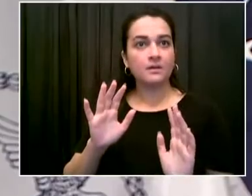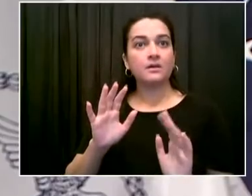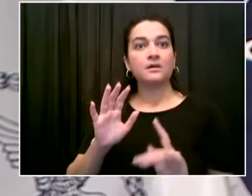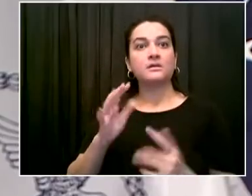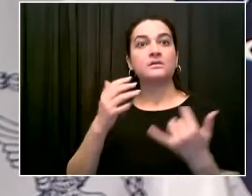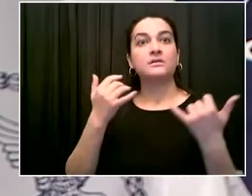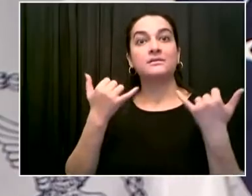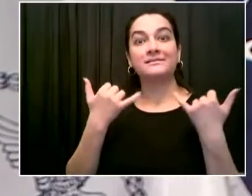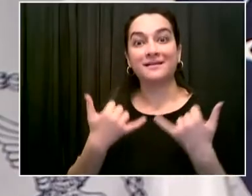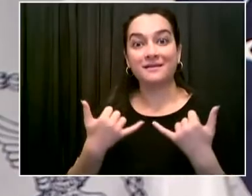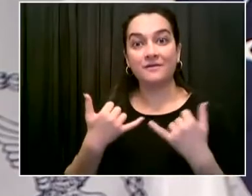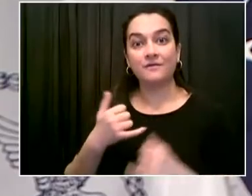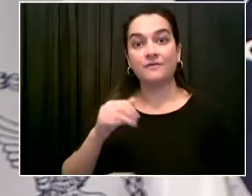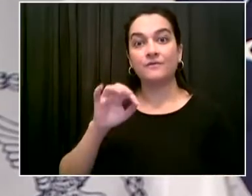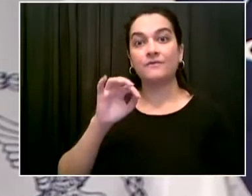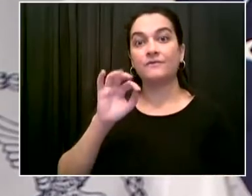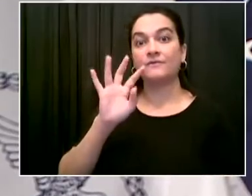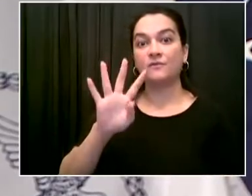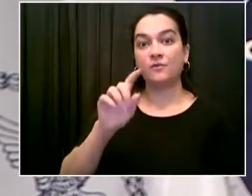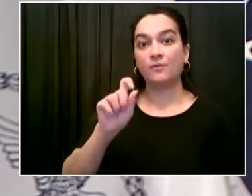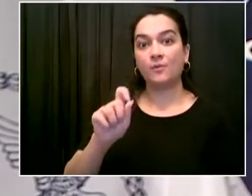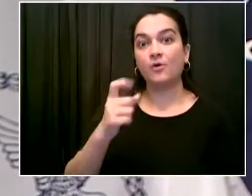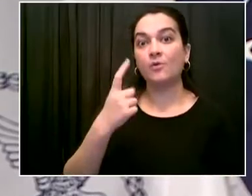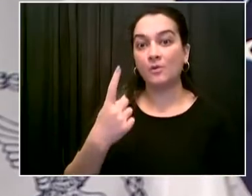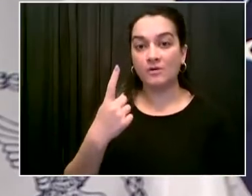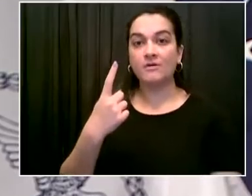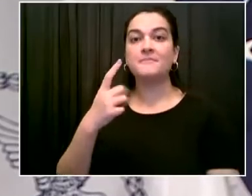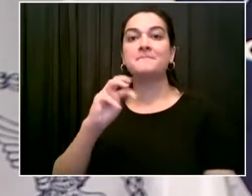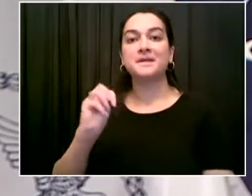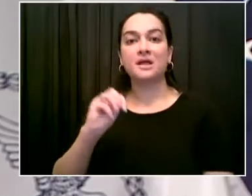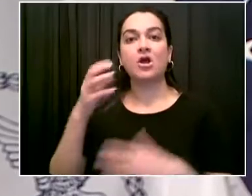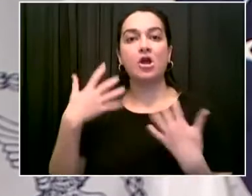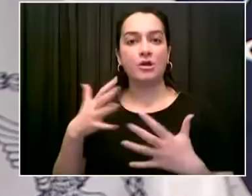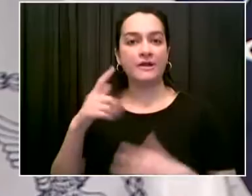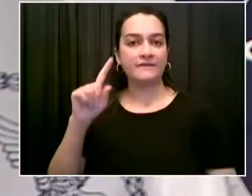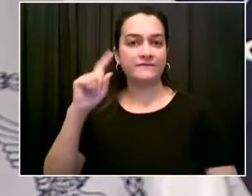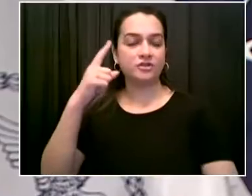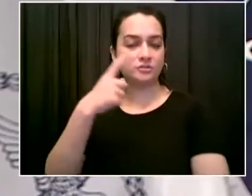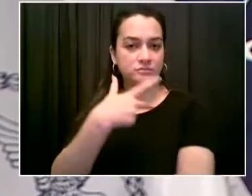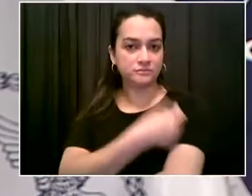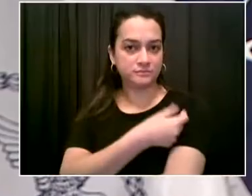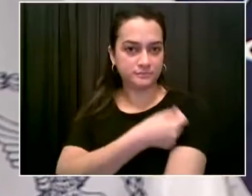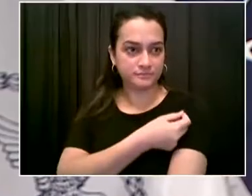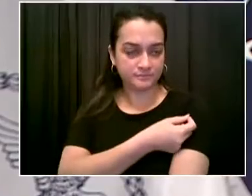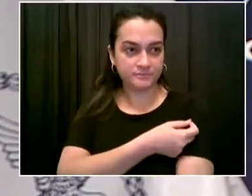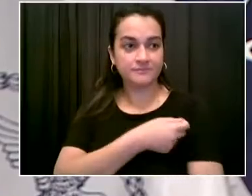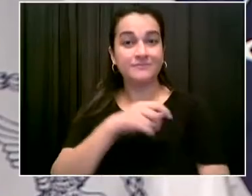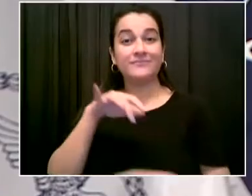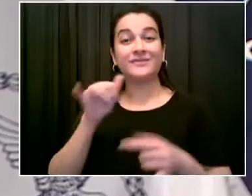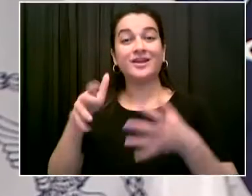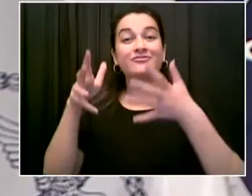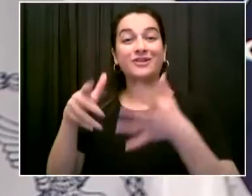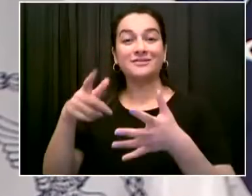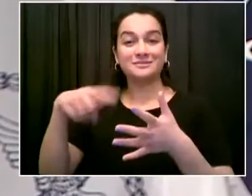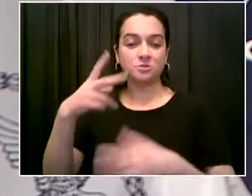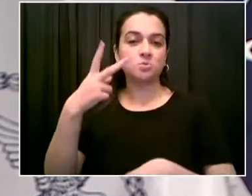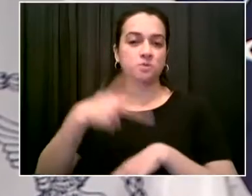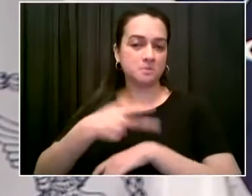MILLION GOAL, RIGHT NOW WE ARE OVER 4.1 MILLION WITH THE FIRST DOSE. THOSE FOLKS OVERWHELMING LY A REGOG INT O